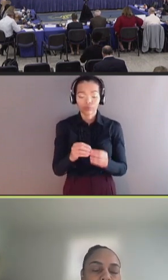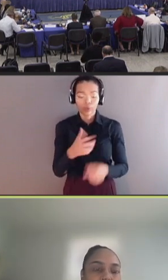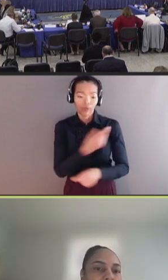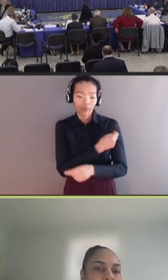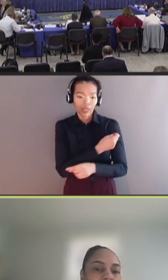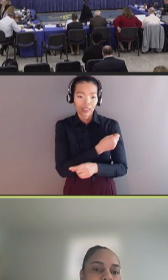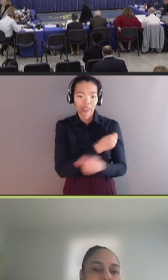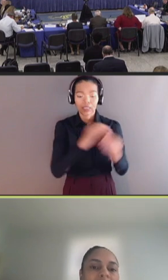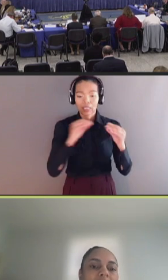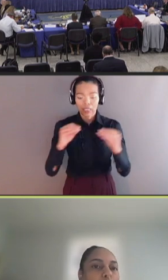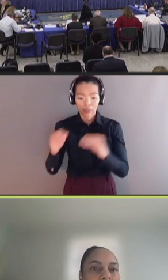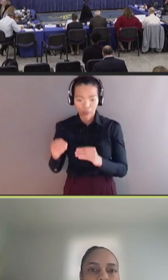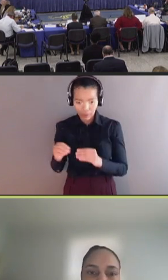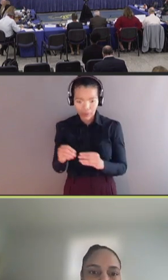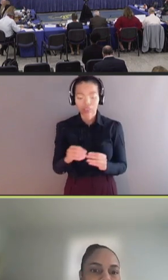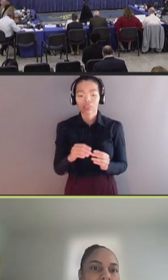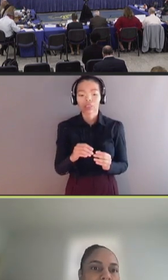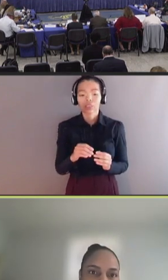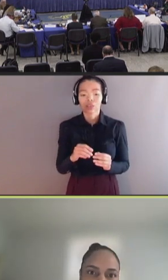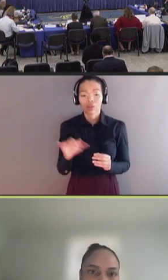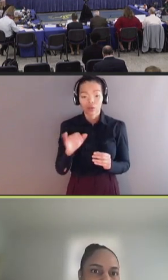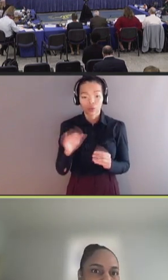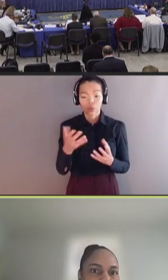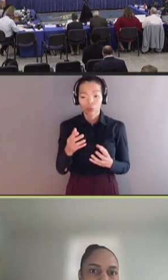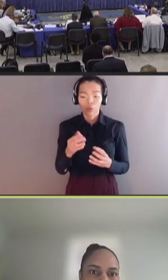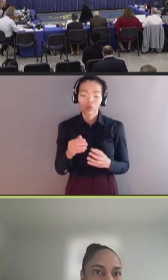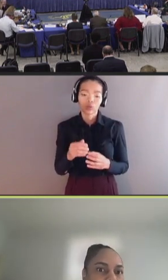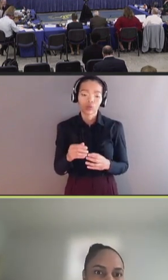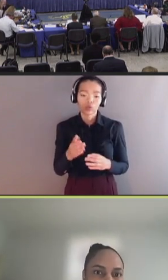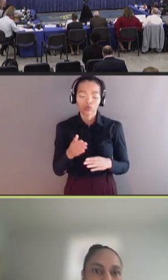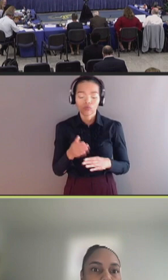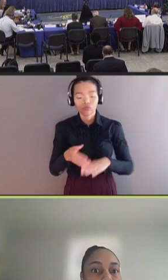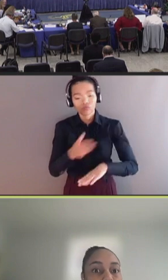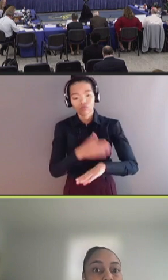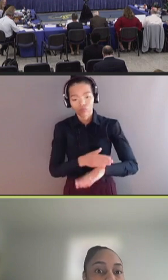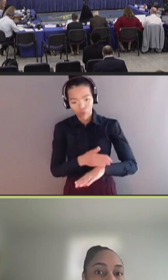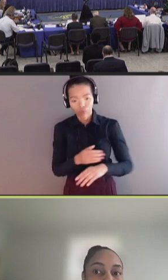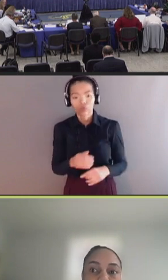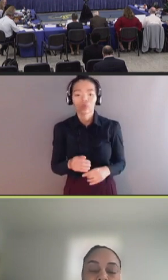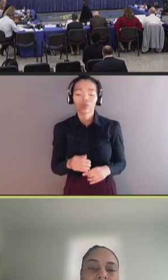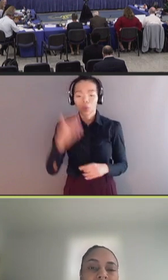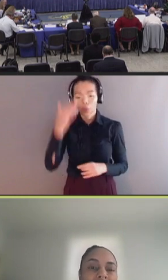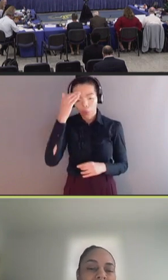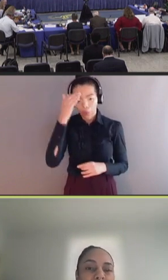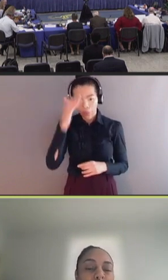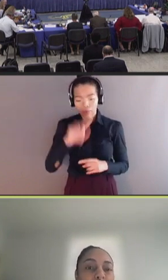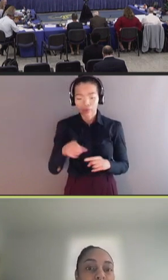we want to enhance awareness of vaccine accessibility. We want people to know